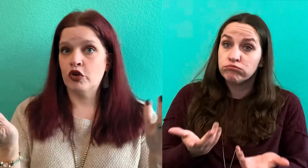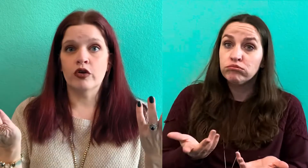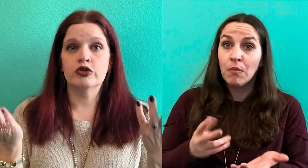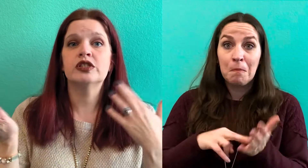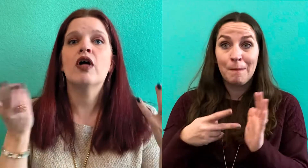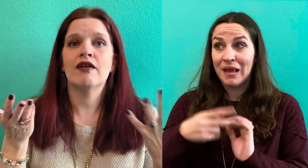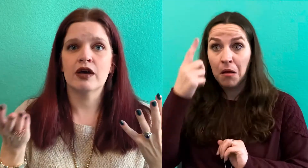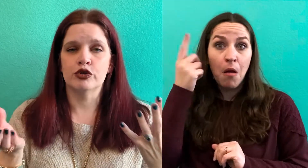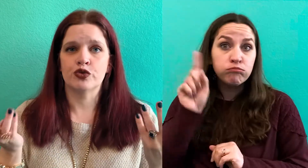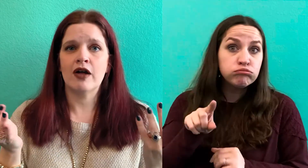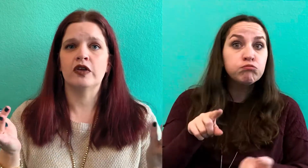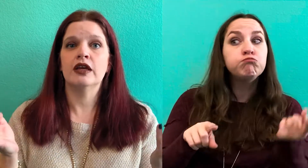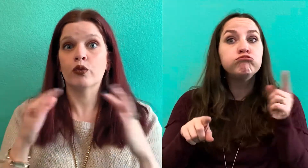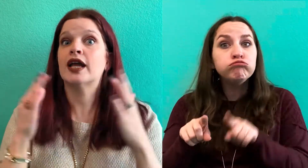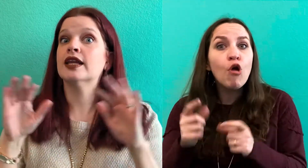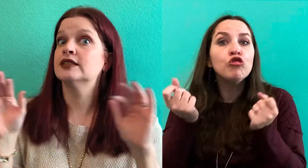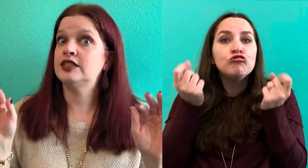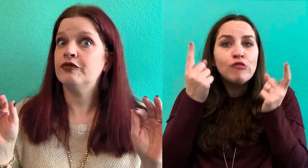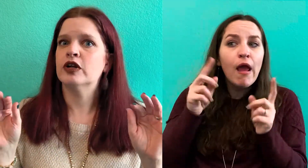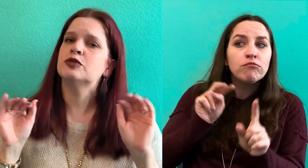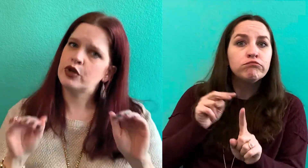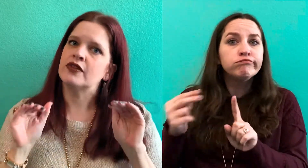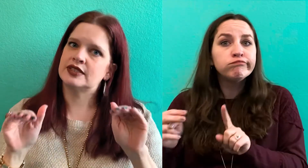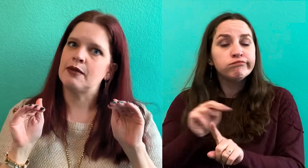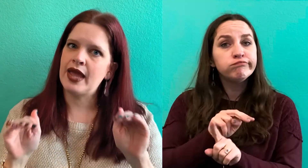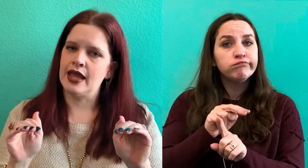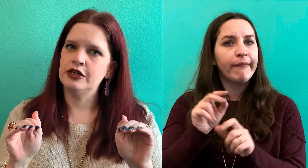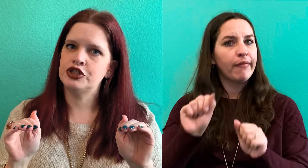you still have that mutuality, a recognized difference, but you're on the same page.